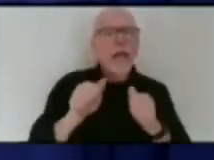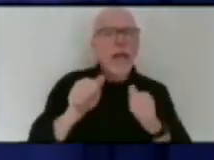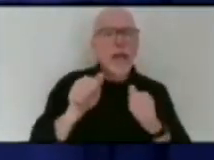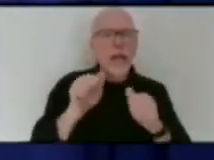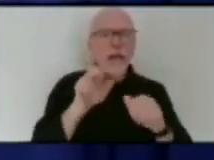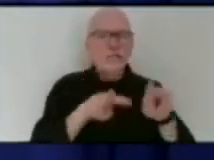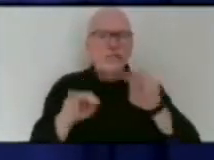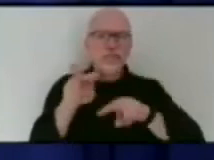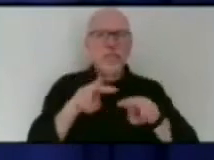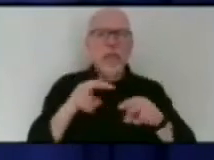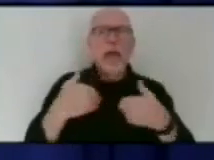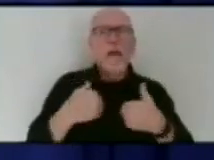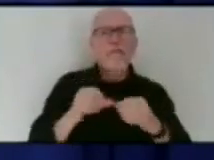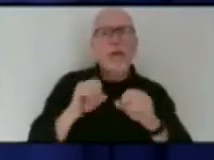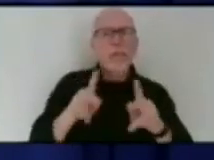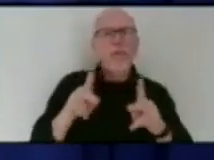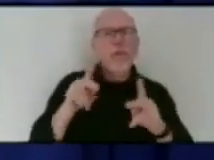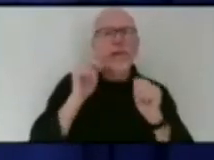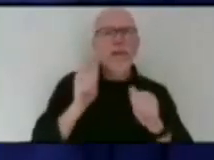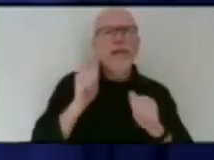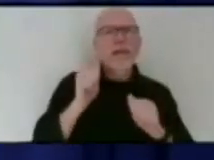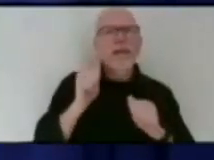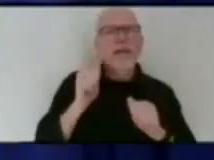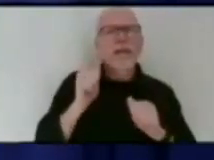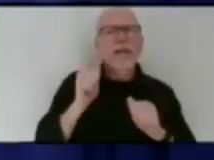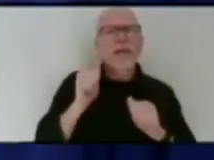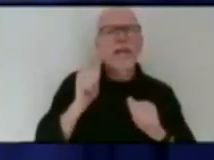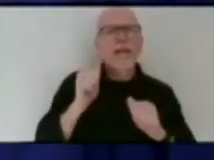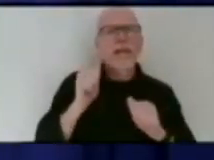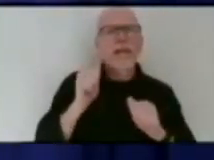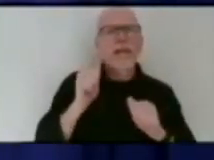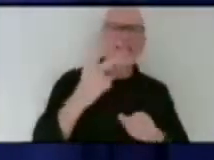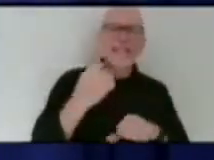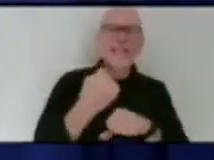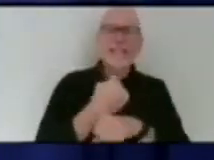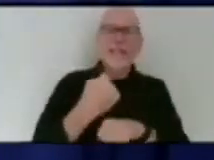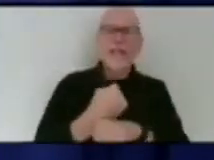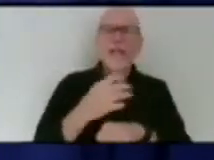opportunity to not just look at that data, but incorporate that data into